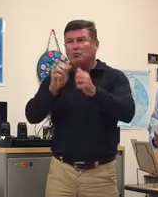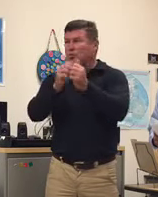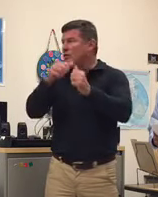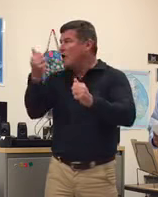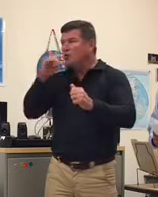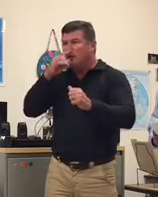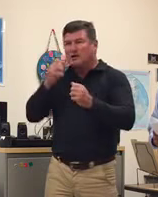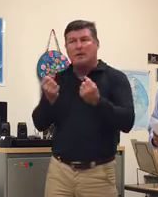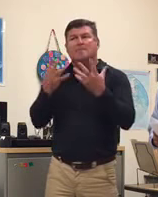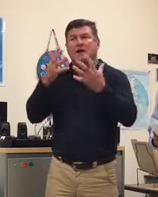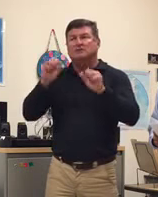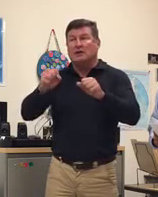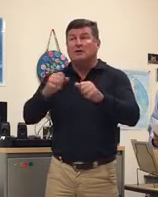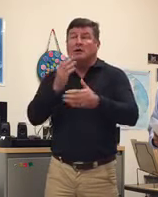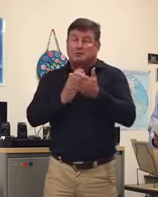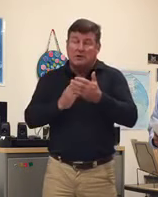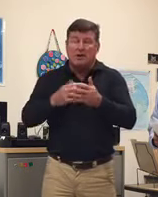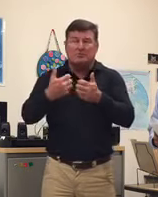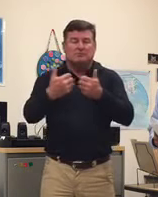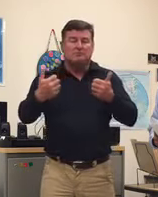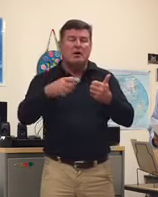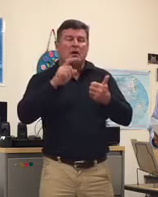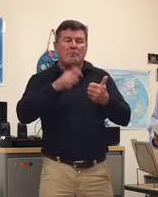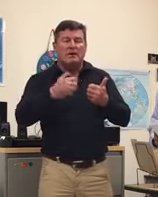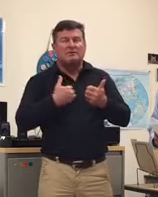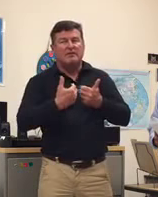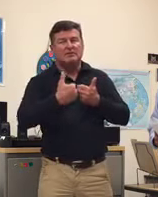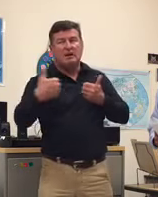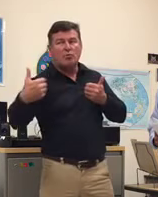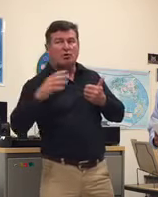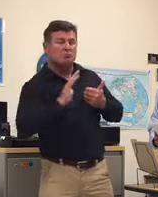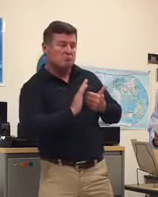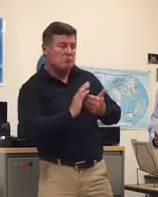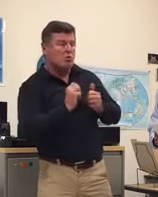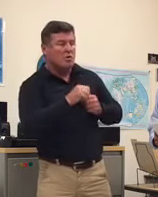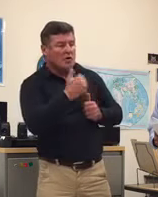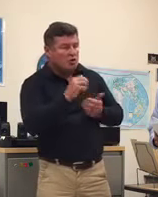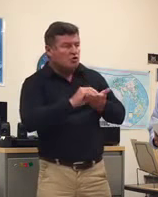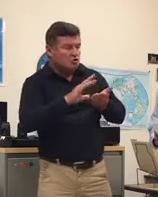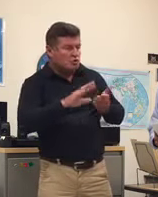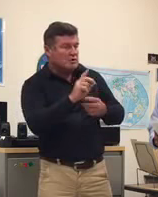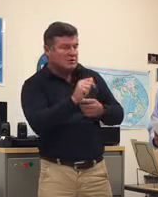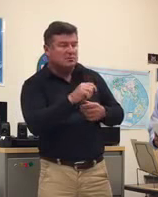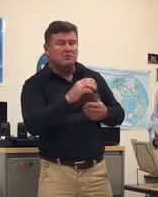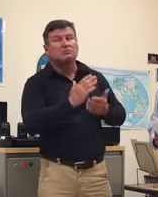as much as possible. We understand that some students, however, cannot be and must be in more separate settings,